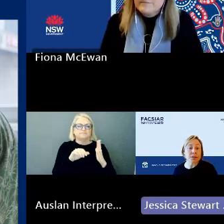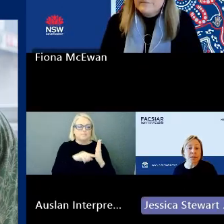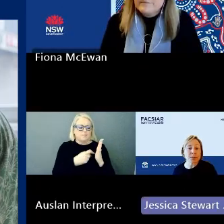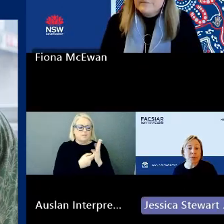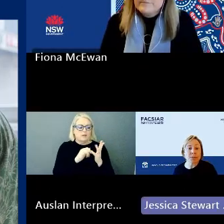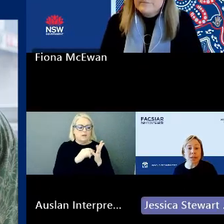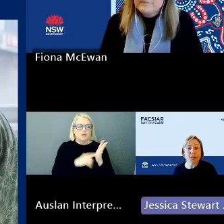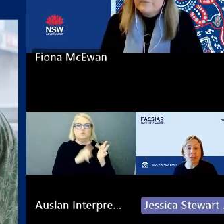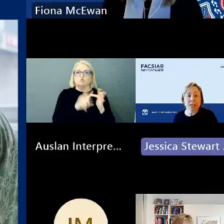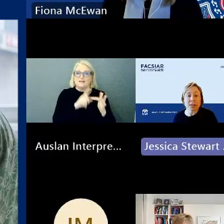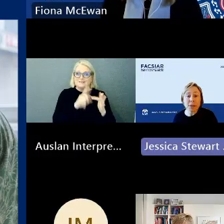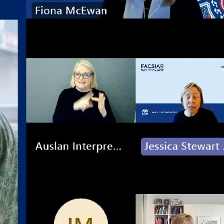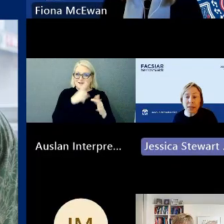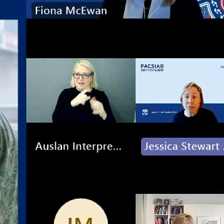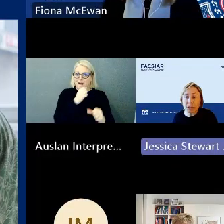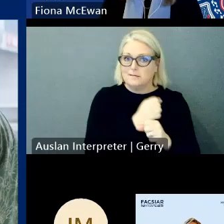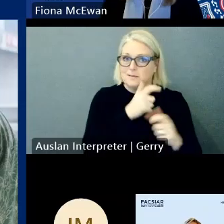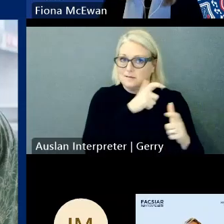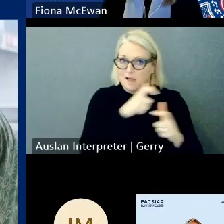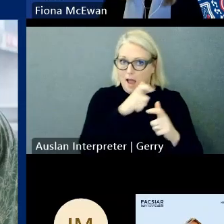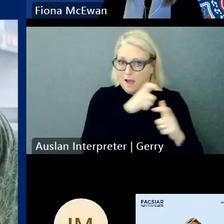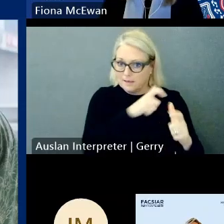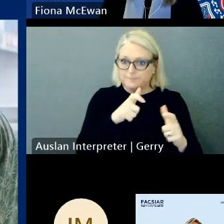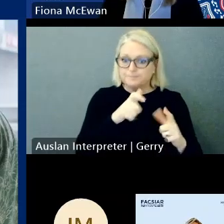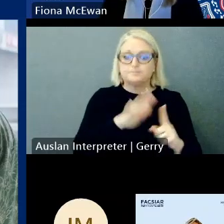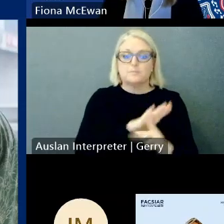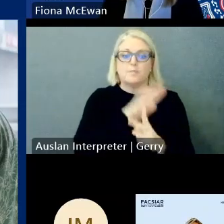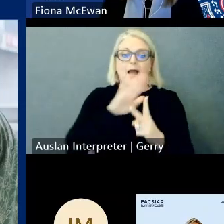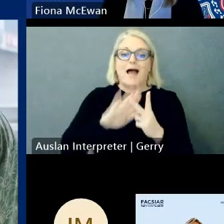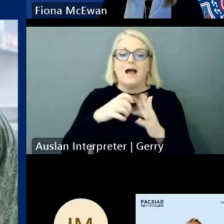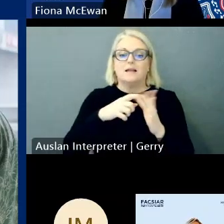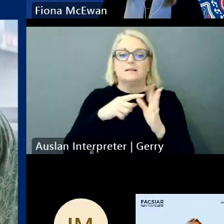in the New South Wales Ageing and Disability Commission, who I introduced earlier.